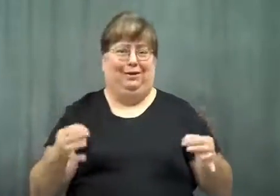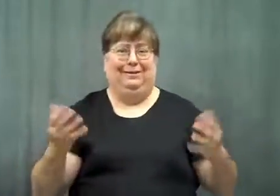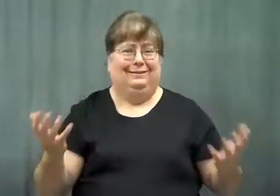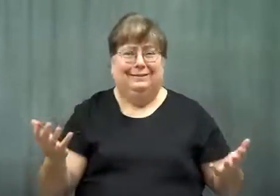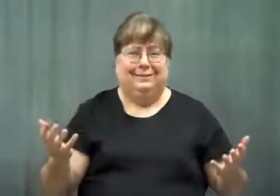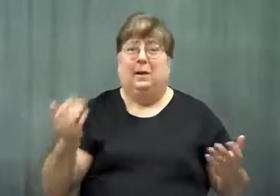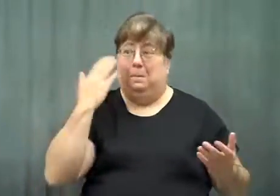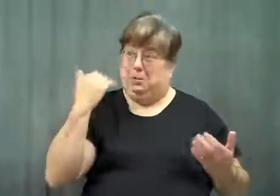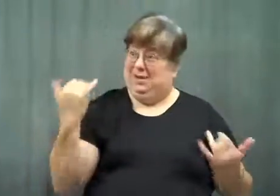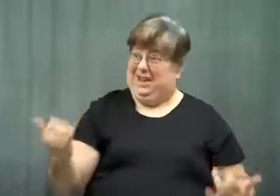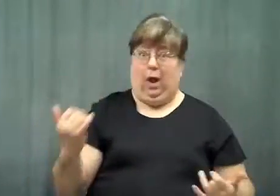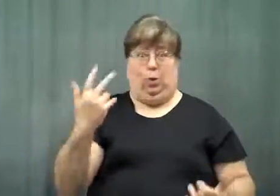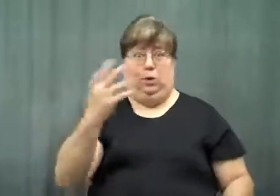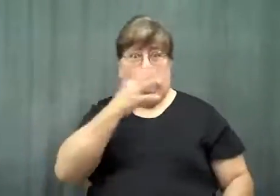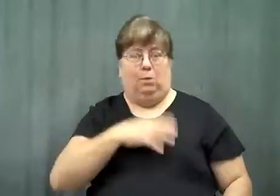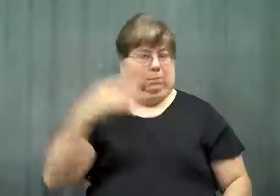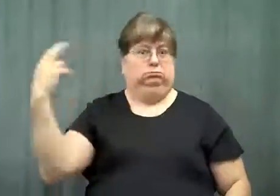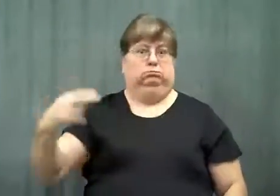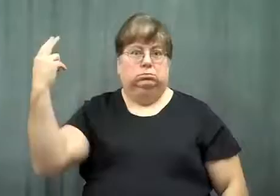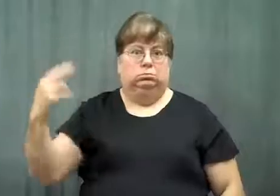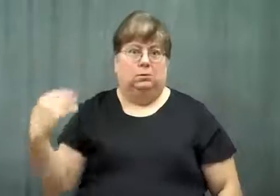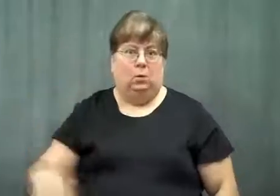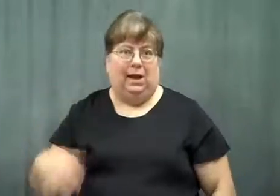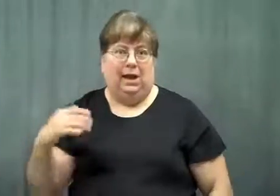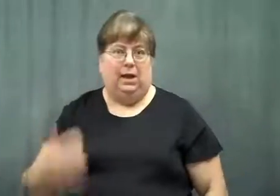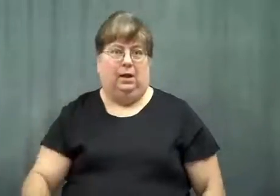One is that there are now three women on the panel, which is a first.